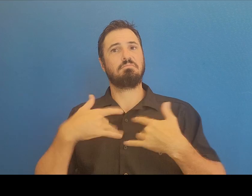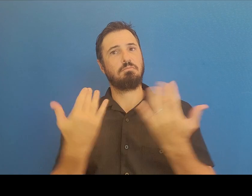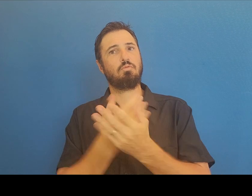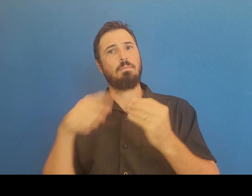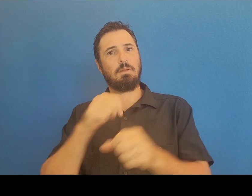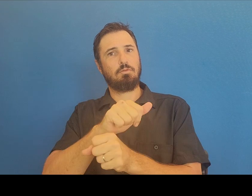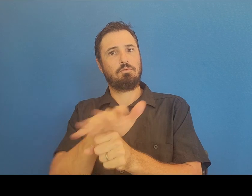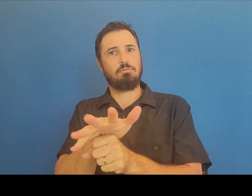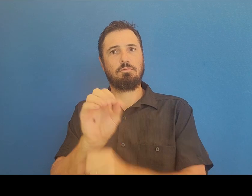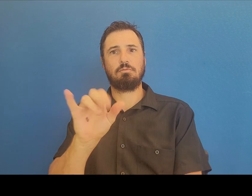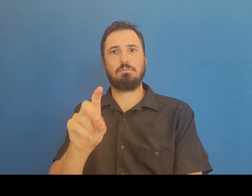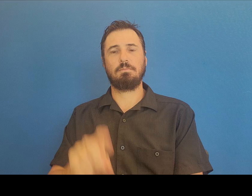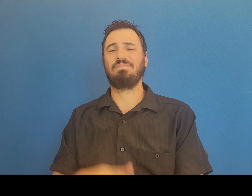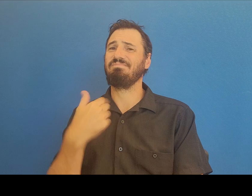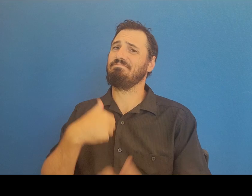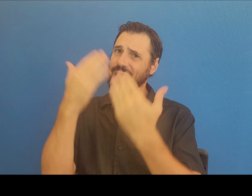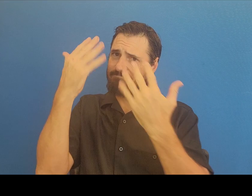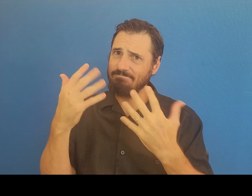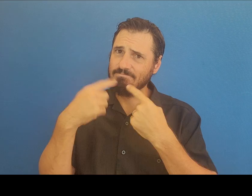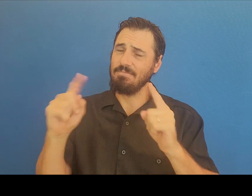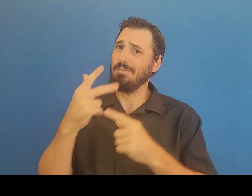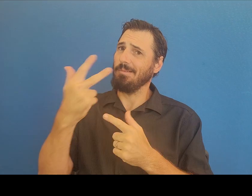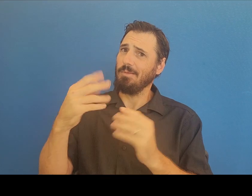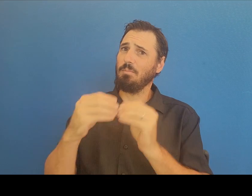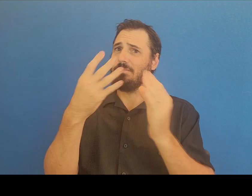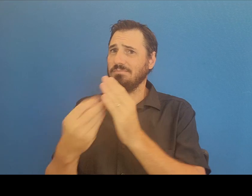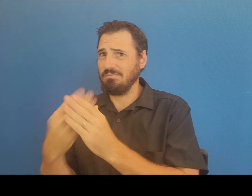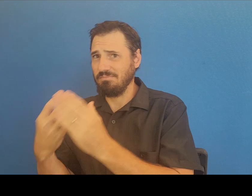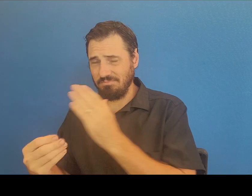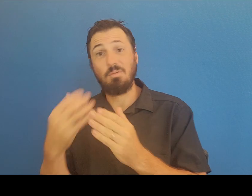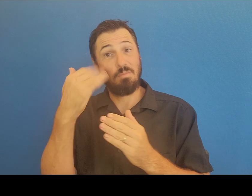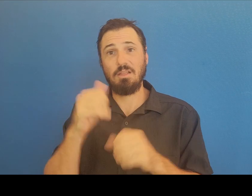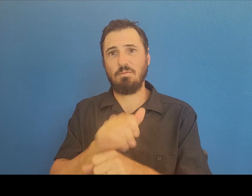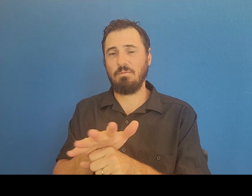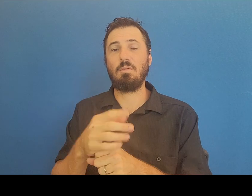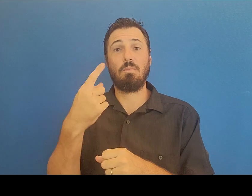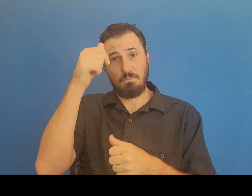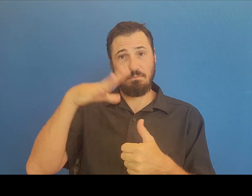Now for an update on COVID-19…We are sad to announce three fatalities from COVID.